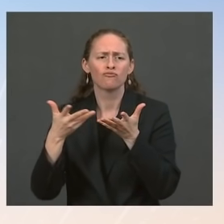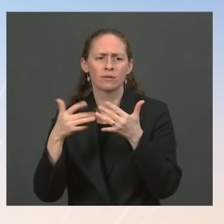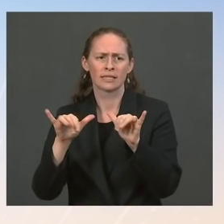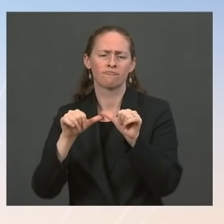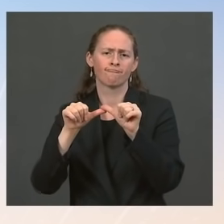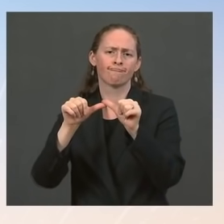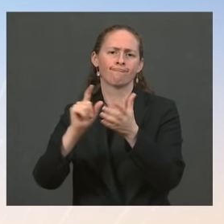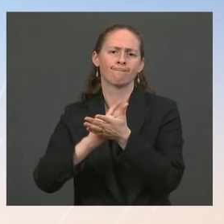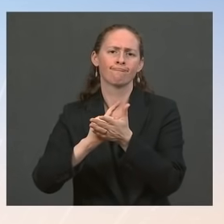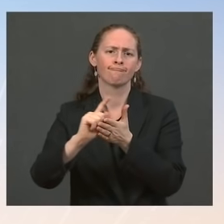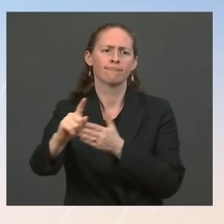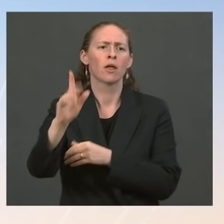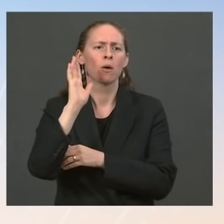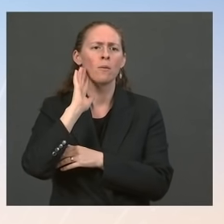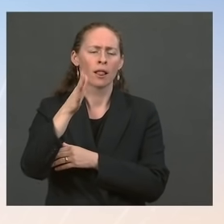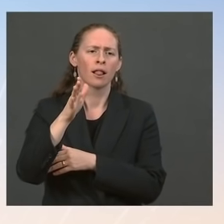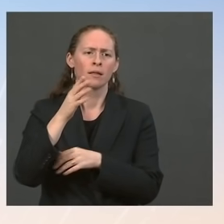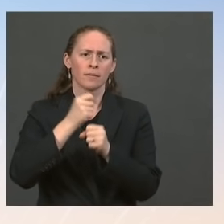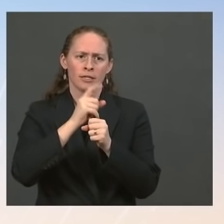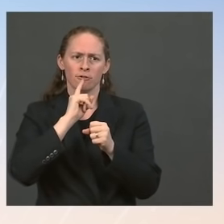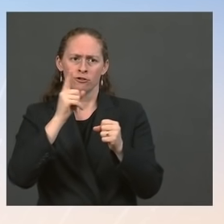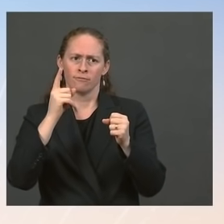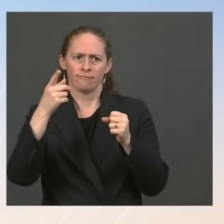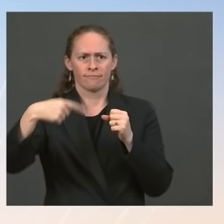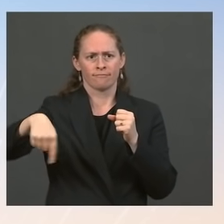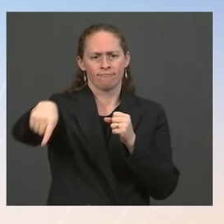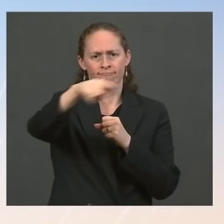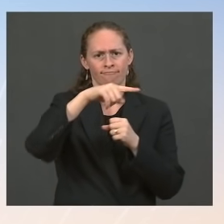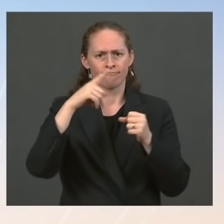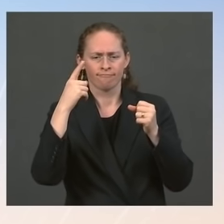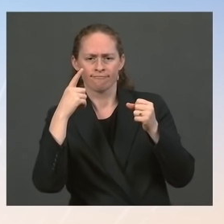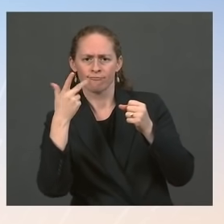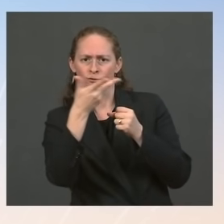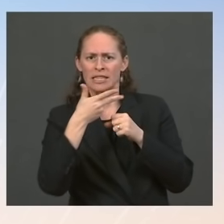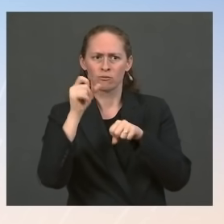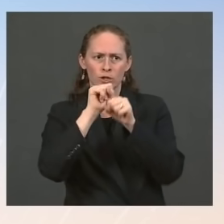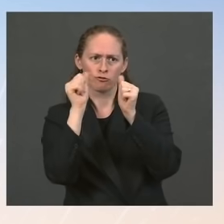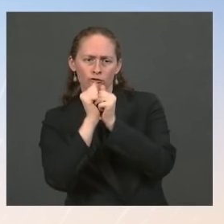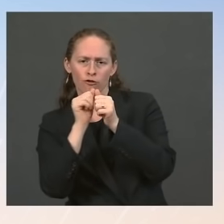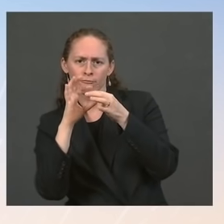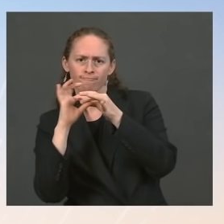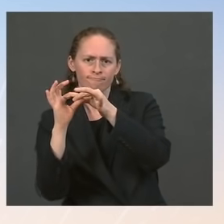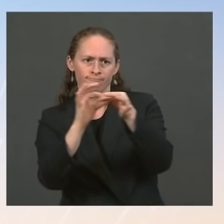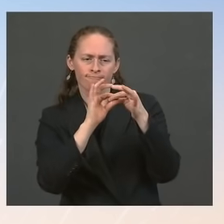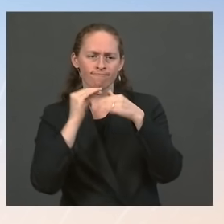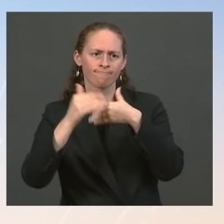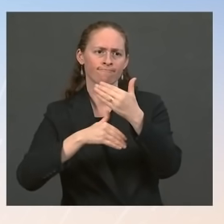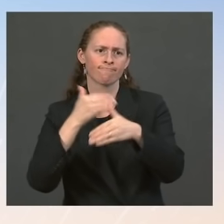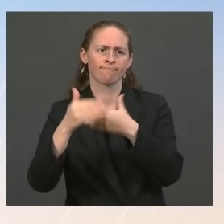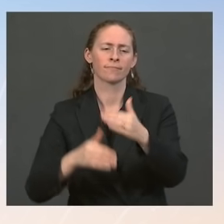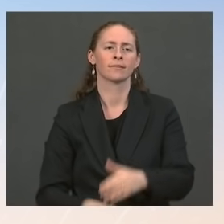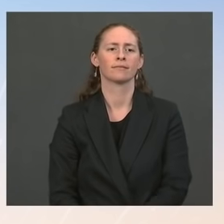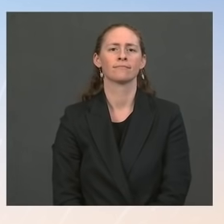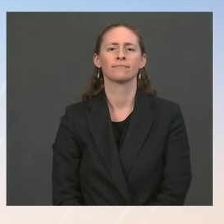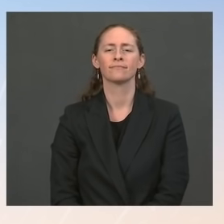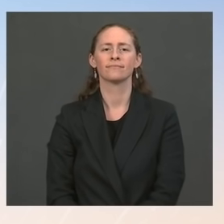in lockstep, in partnership with the Speaker and the Leader. Go ahead. The Press: So, I'm going to try one more along those lines. Ms. Psaki: Go to it. The Press: And then --